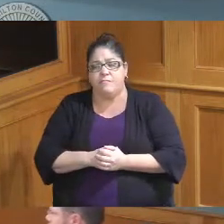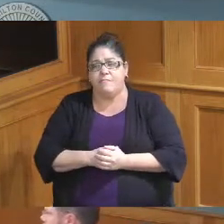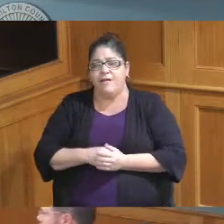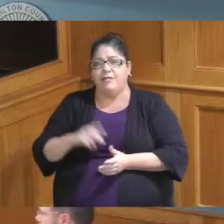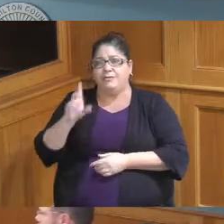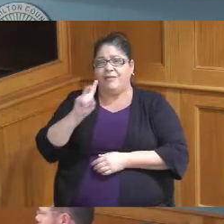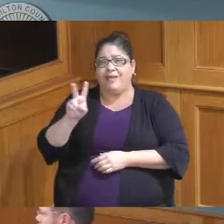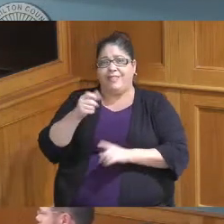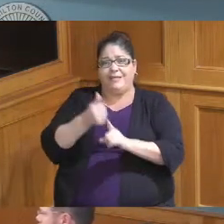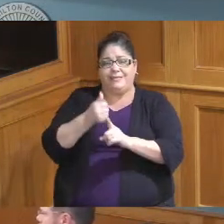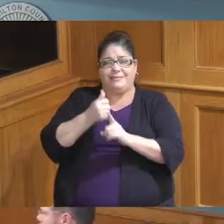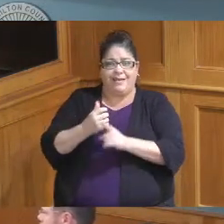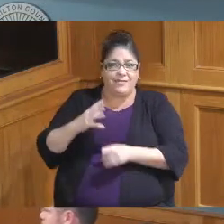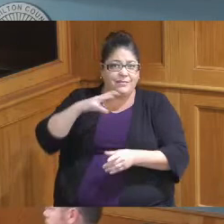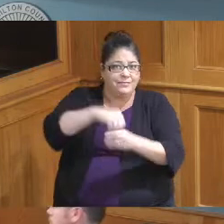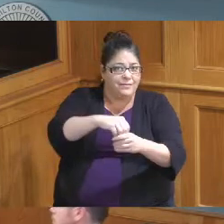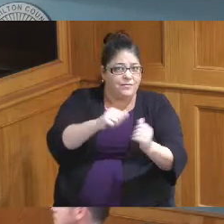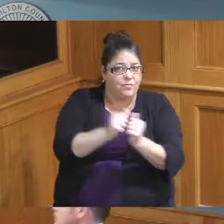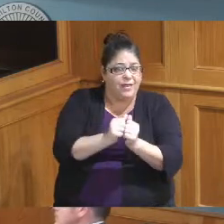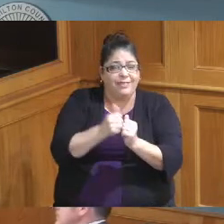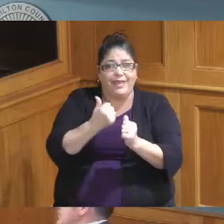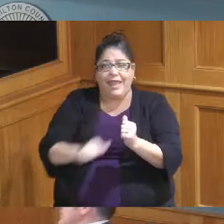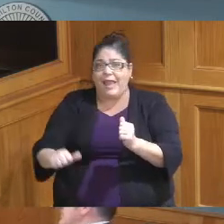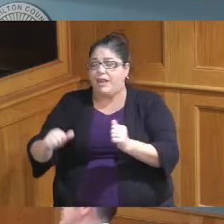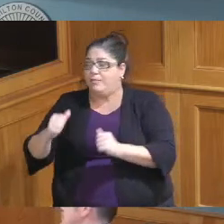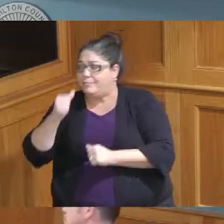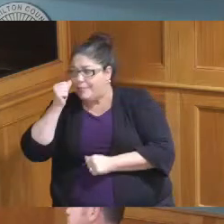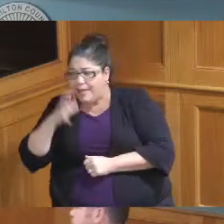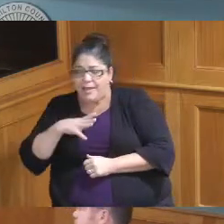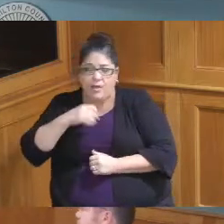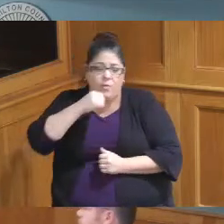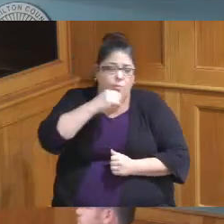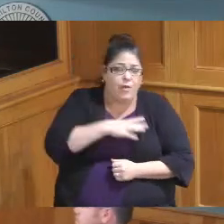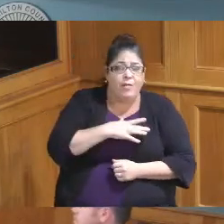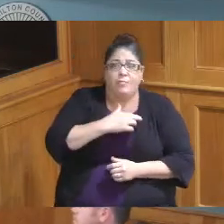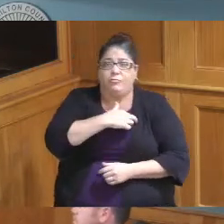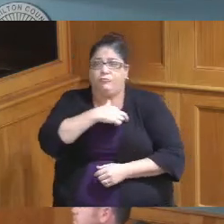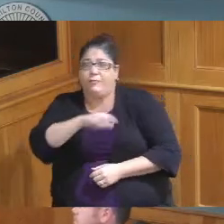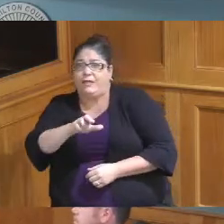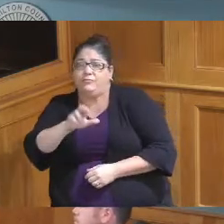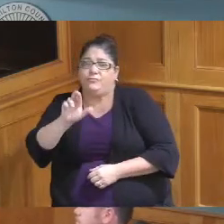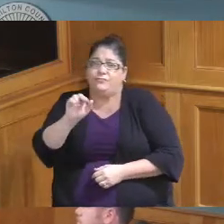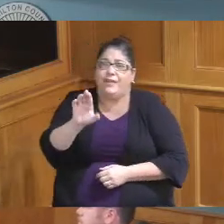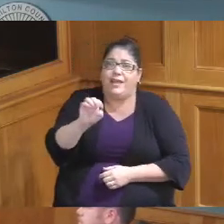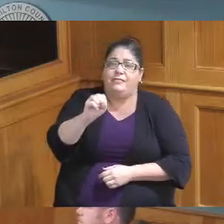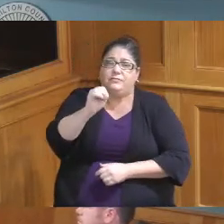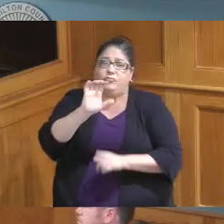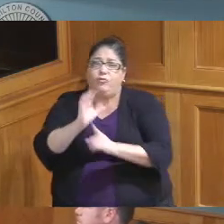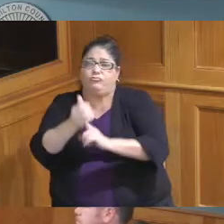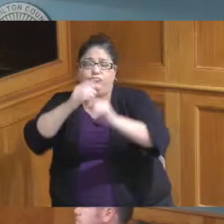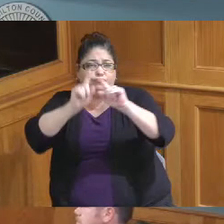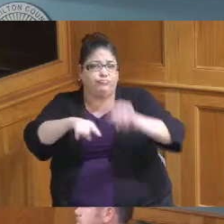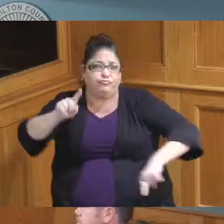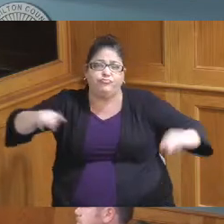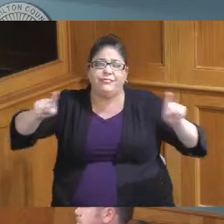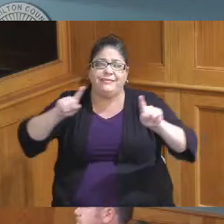women and men of every race religion culture and Status whereas much progress has been made since